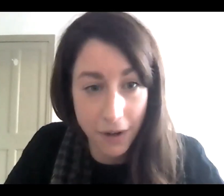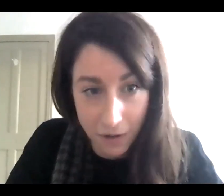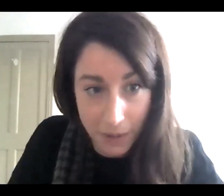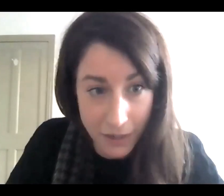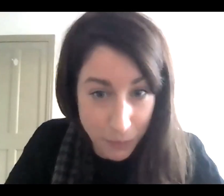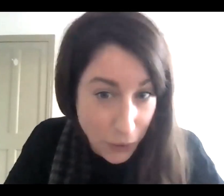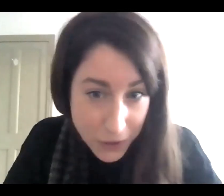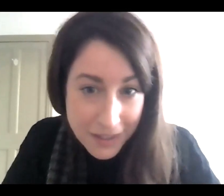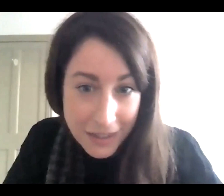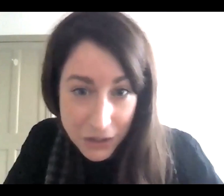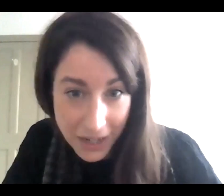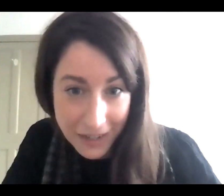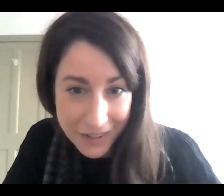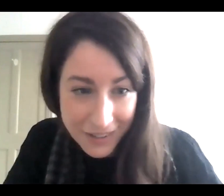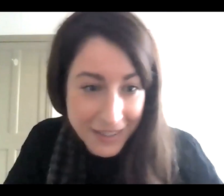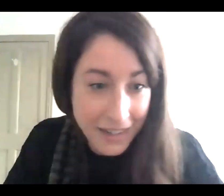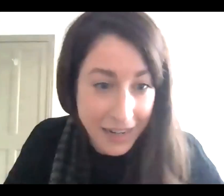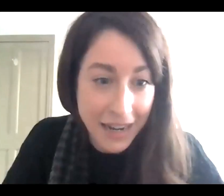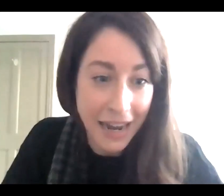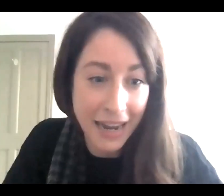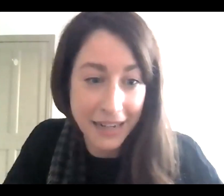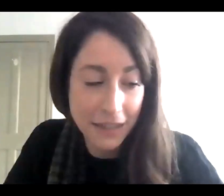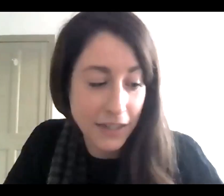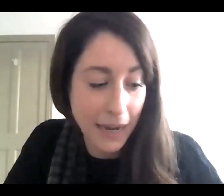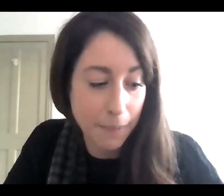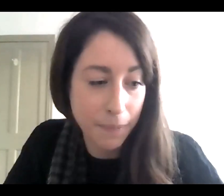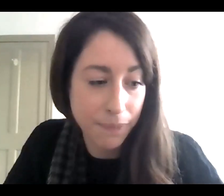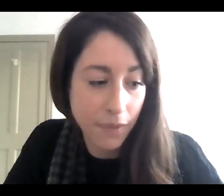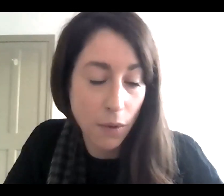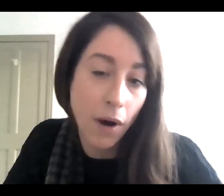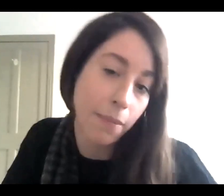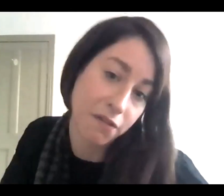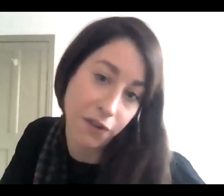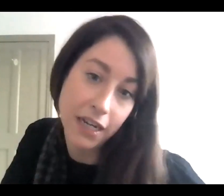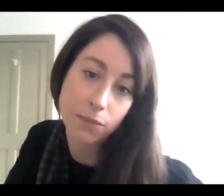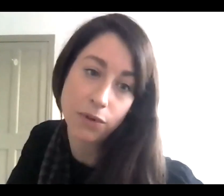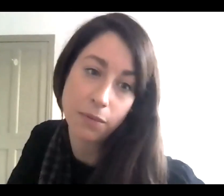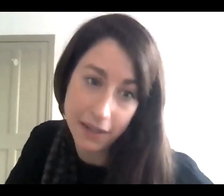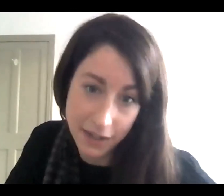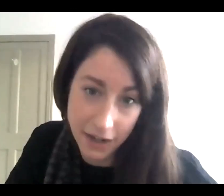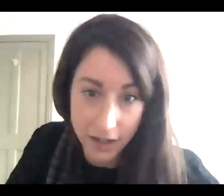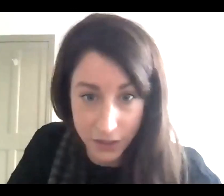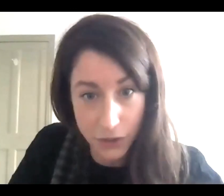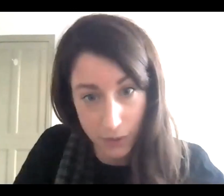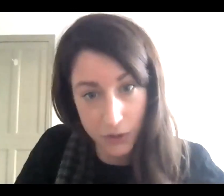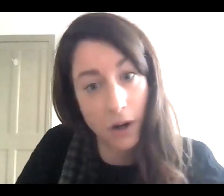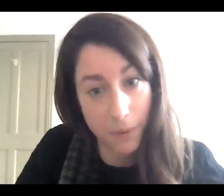I could make some cuts and changes, and what my freedom would be as an artist to interpret